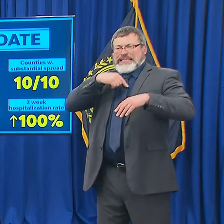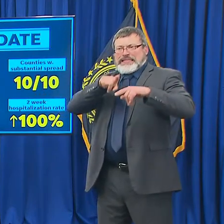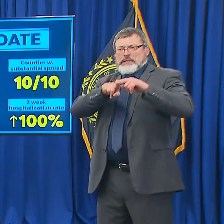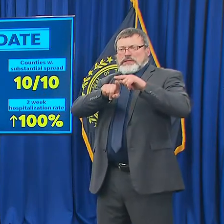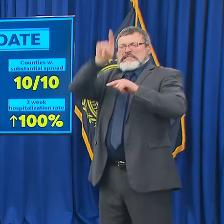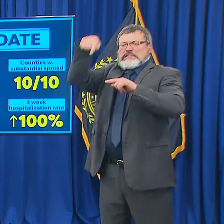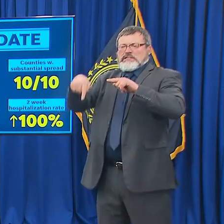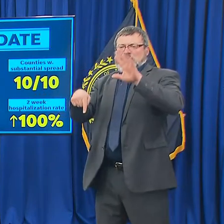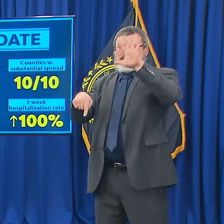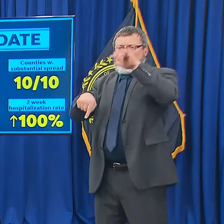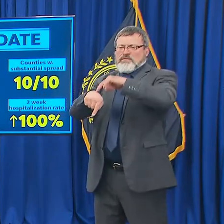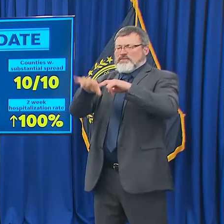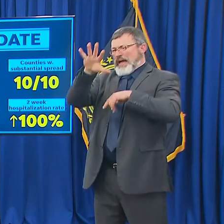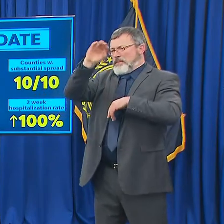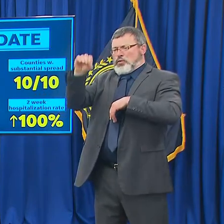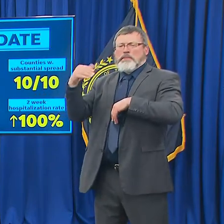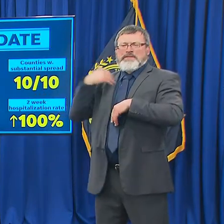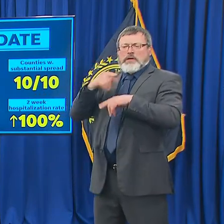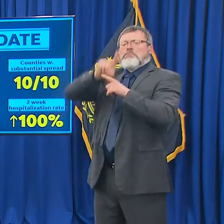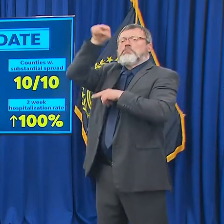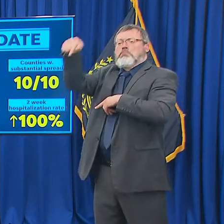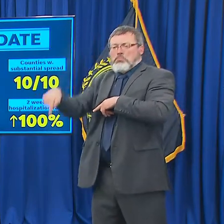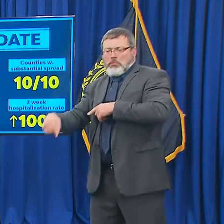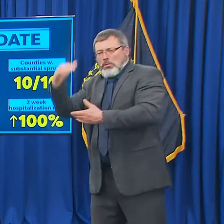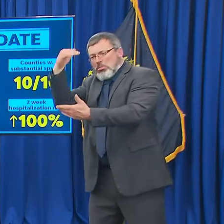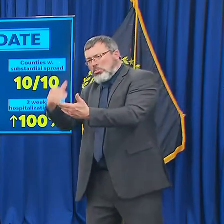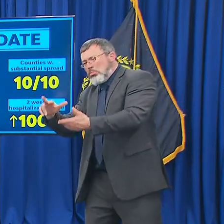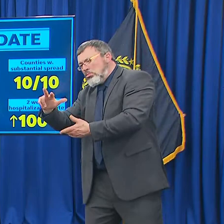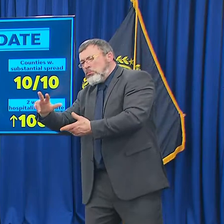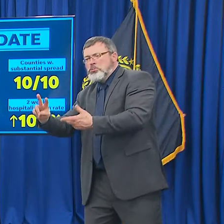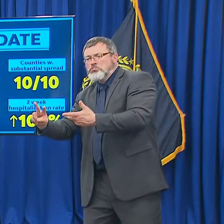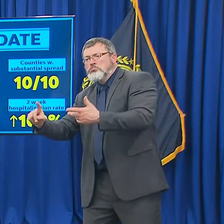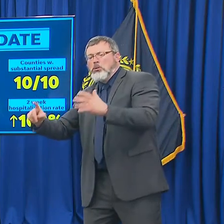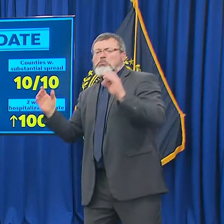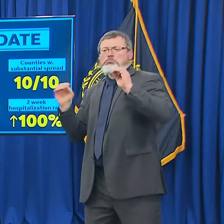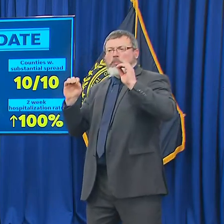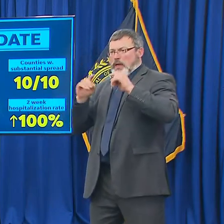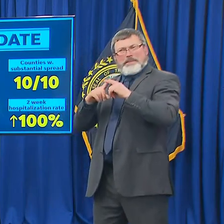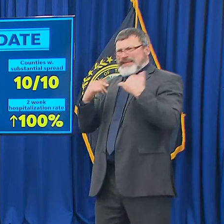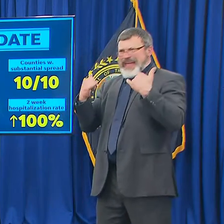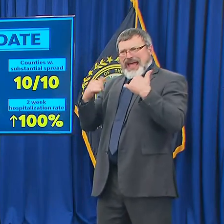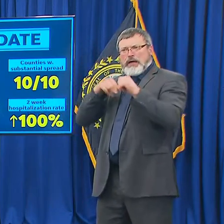centers and not opening up the search centers but taking these actions today help guard against that down the road you just